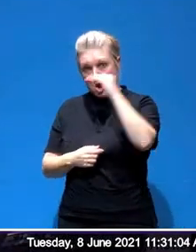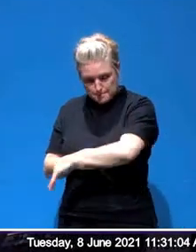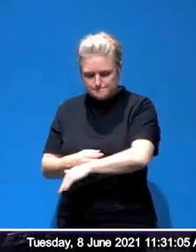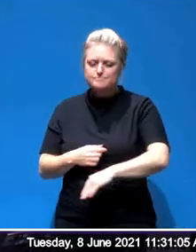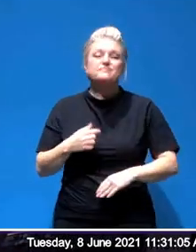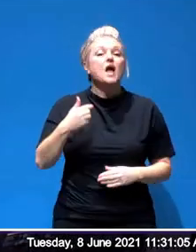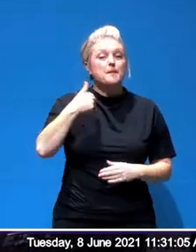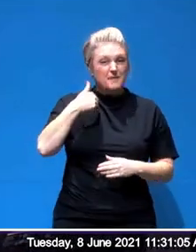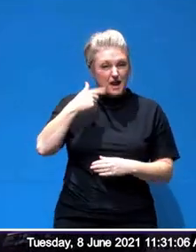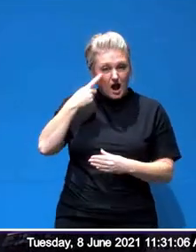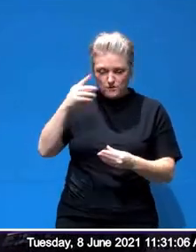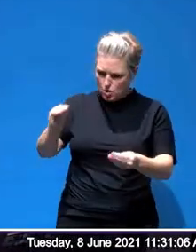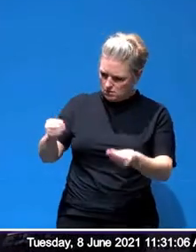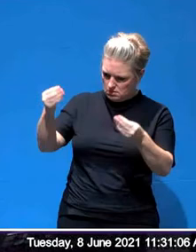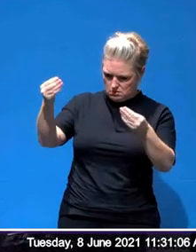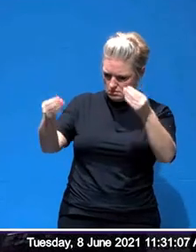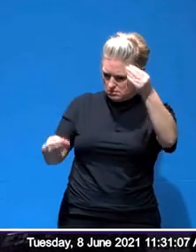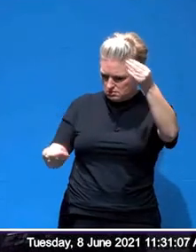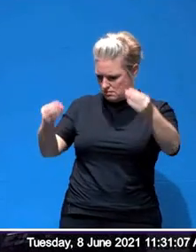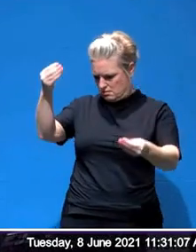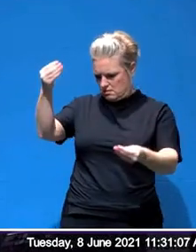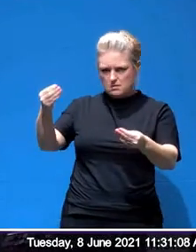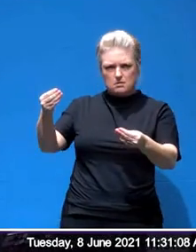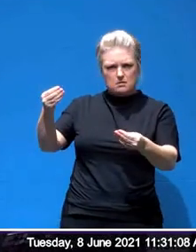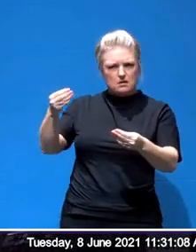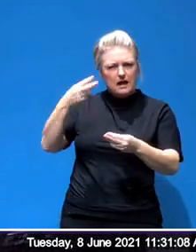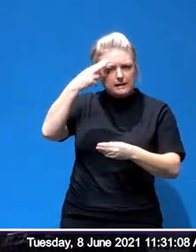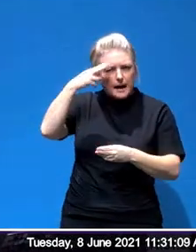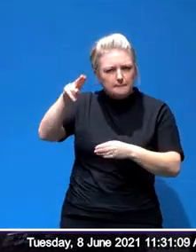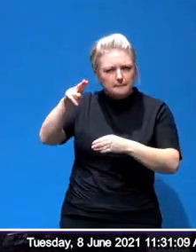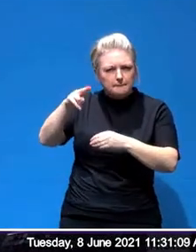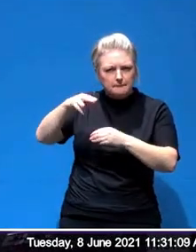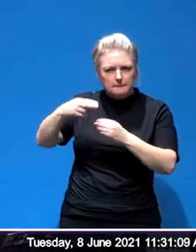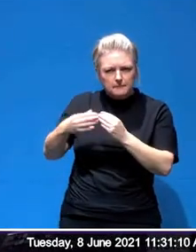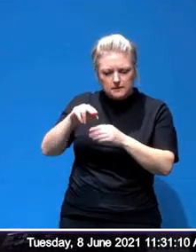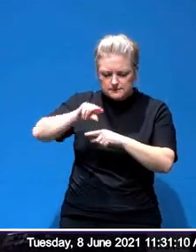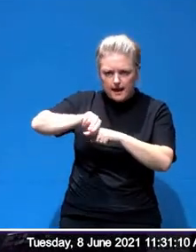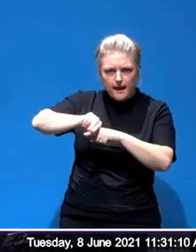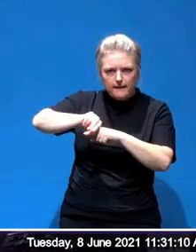I looked at the quilt and later the tag on the quilt and it appeared to have the